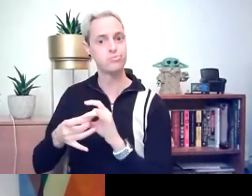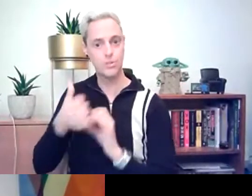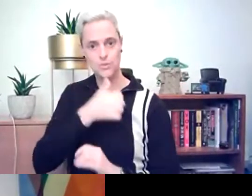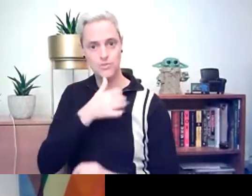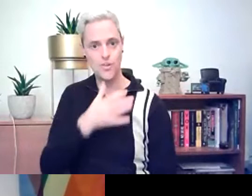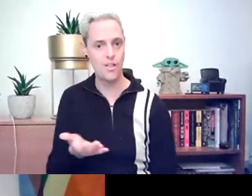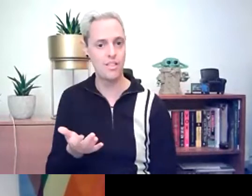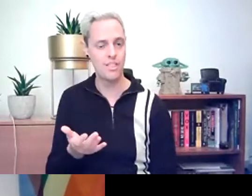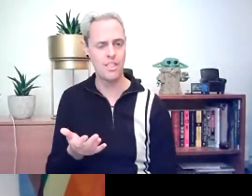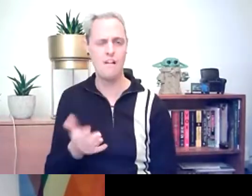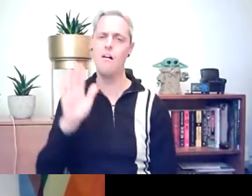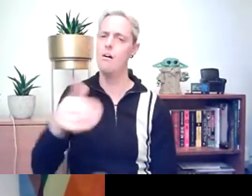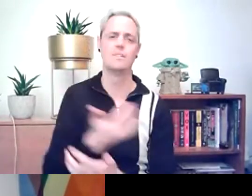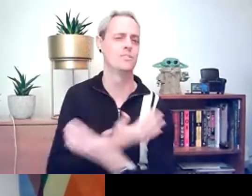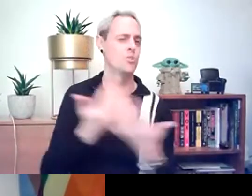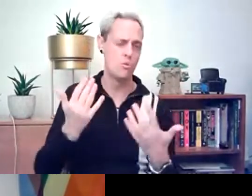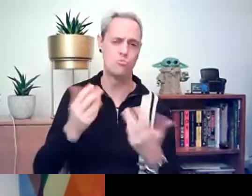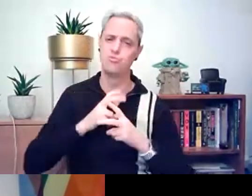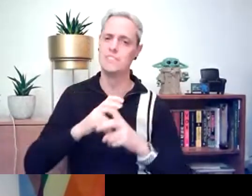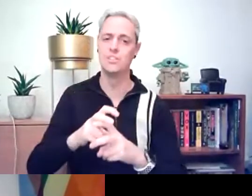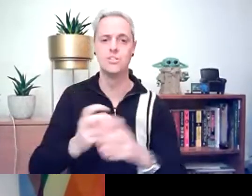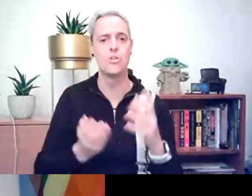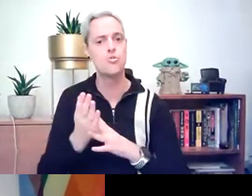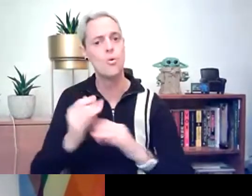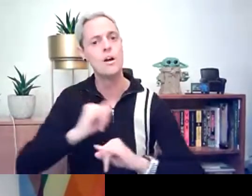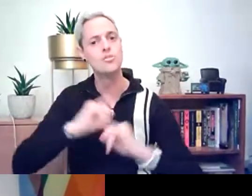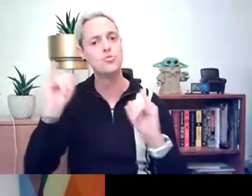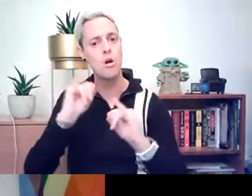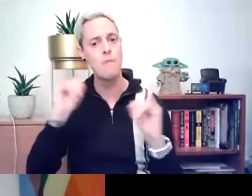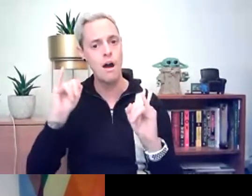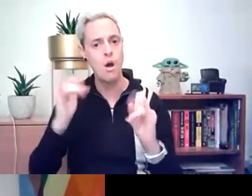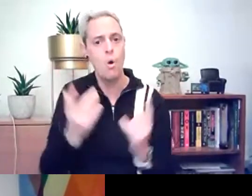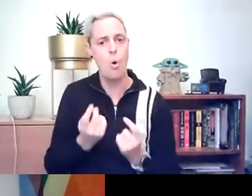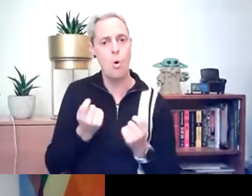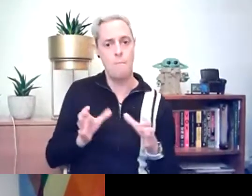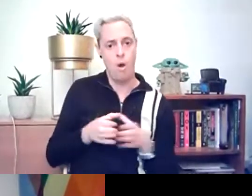of research out there in trauma, work, and also in minority stress that finding community